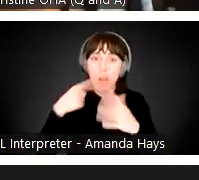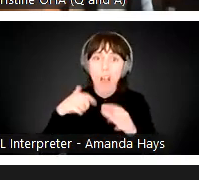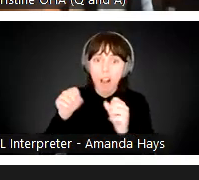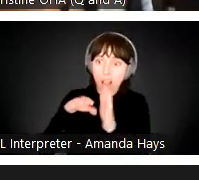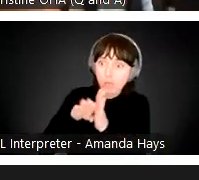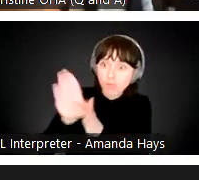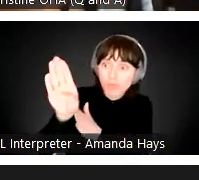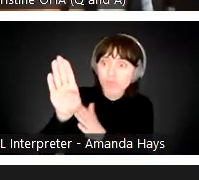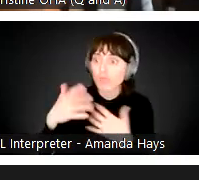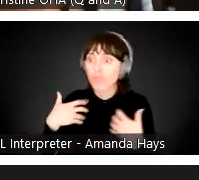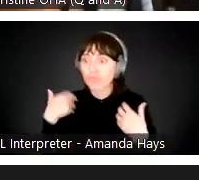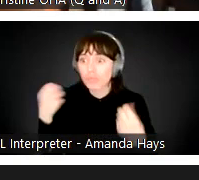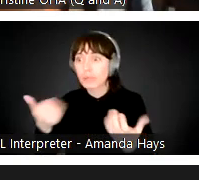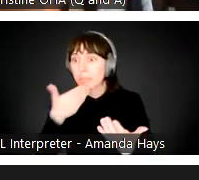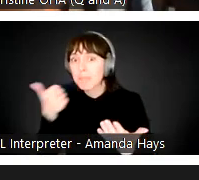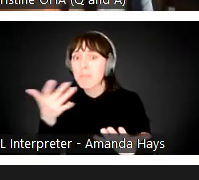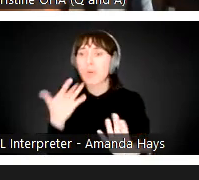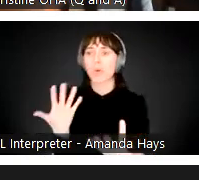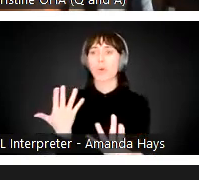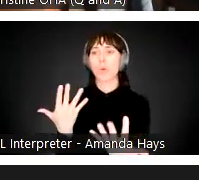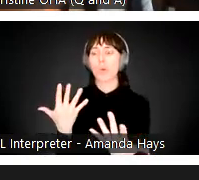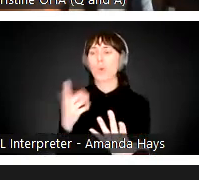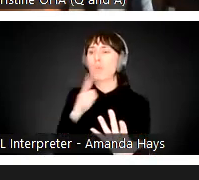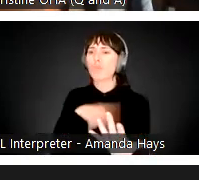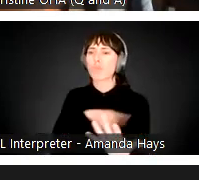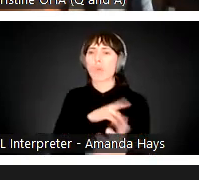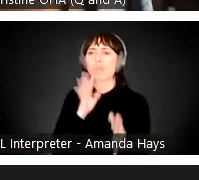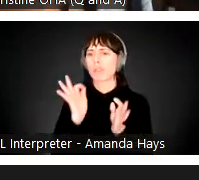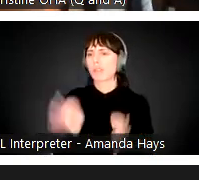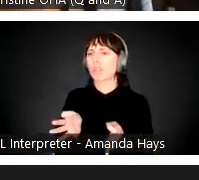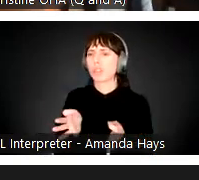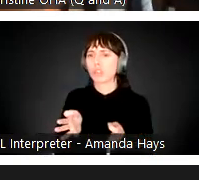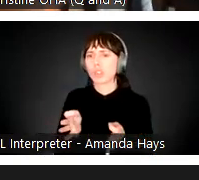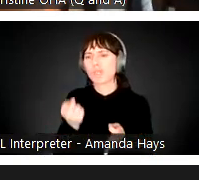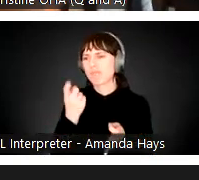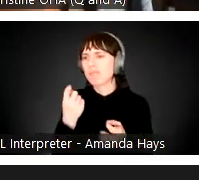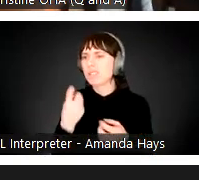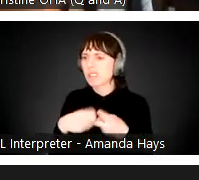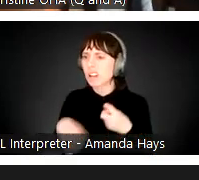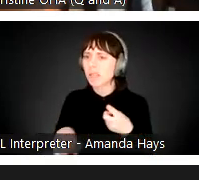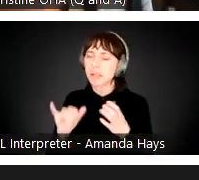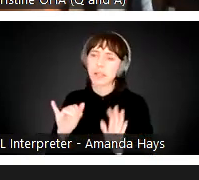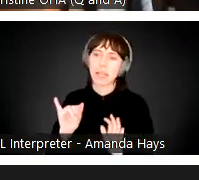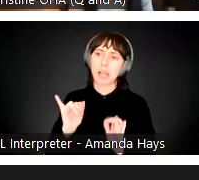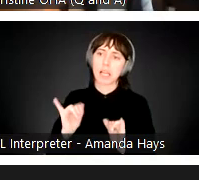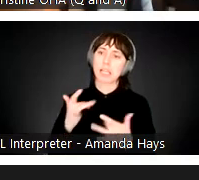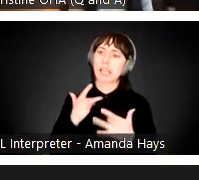hold off for a little bit? And those are all things that you have to decide and be engaged in. And that can be really tough, but that's how I tend to make that